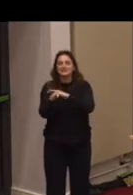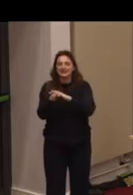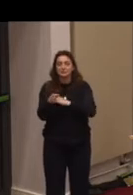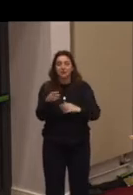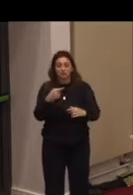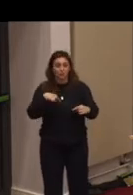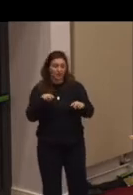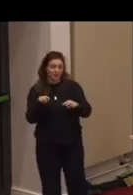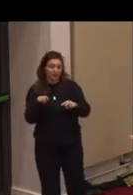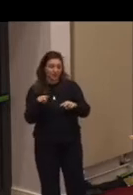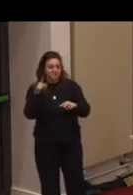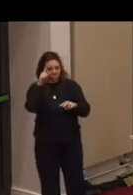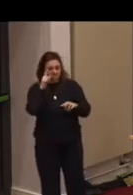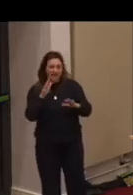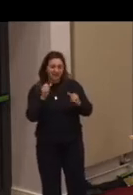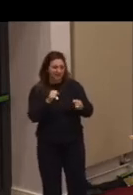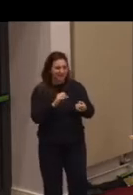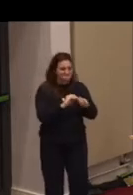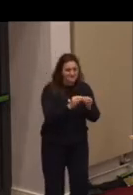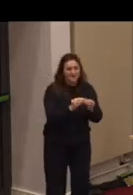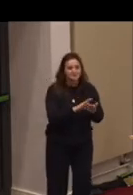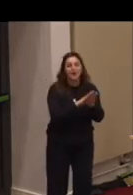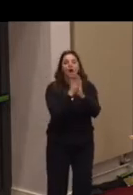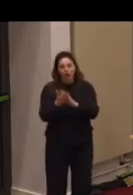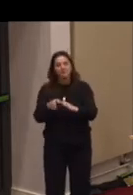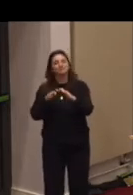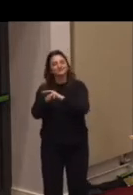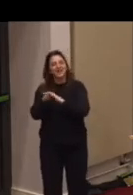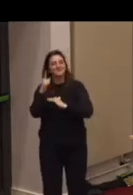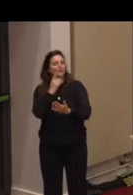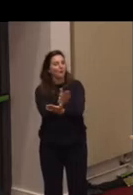for persons with disabilities, but for many other people. The video shows the impact that